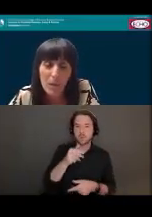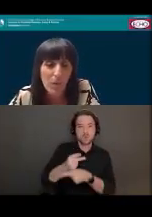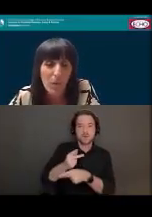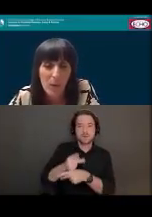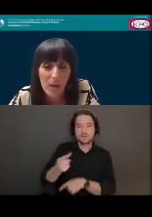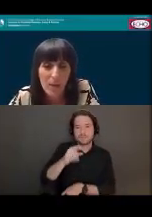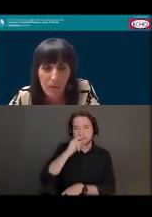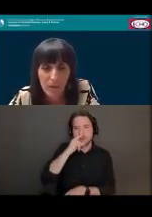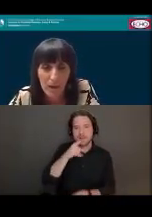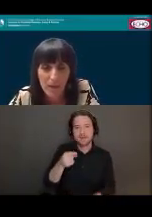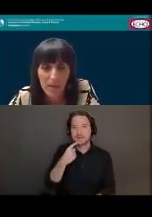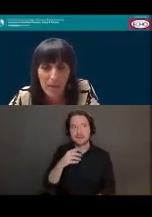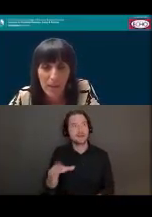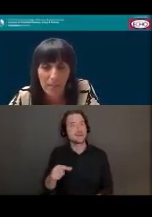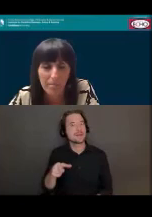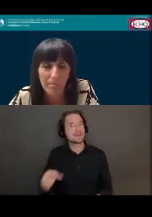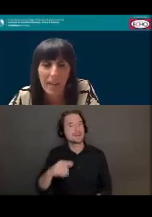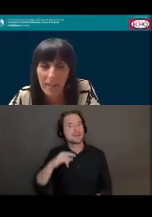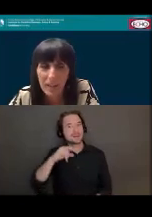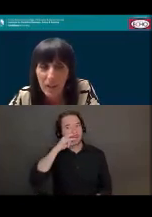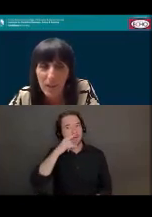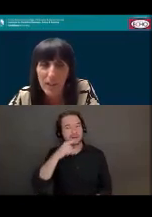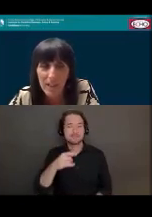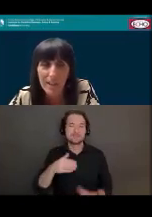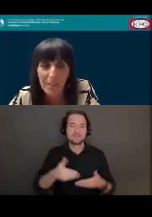throwing the food on the floor. I think she's doing this on